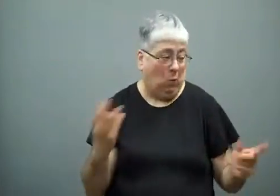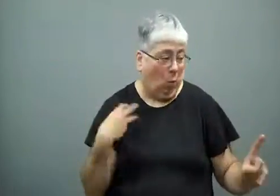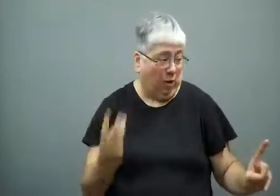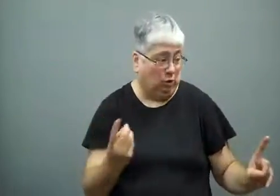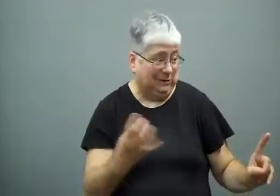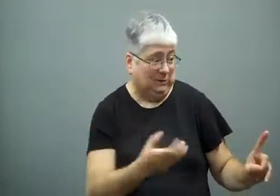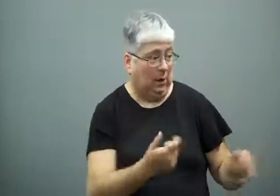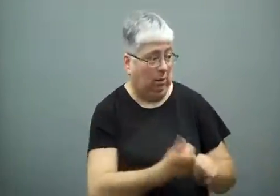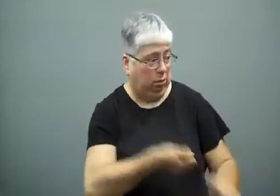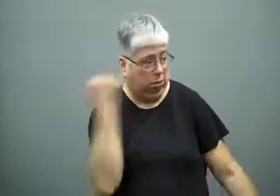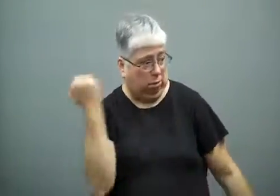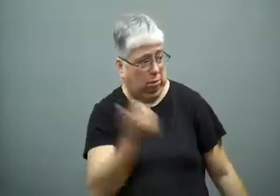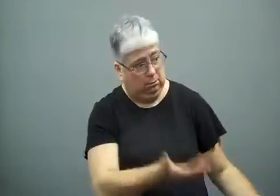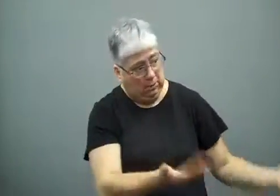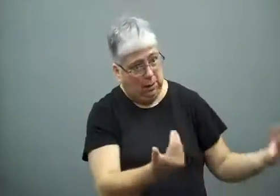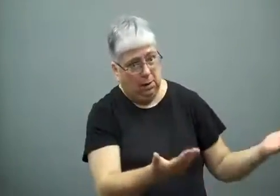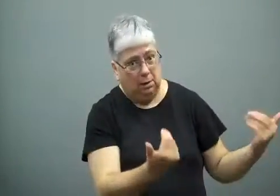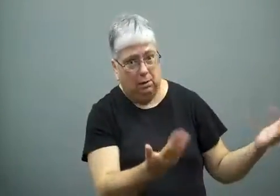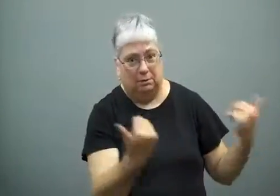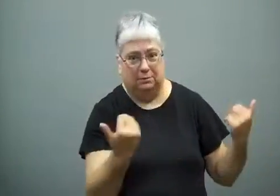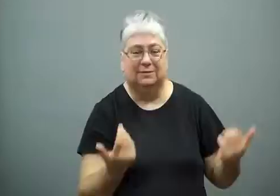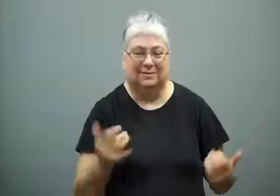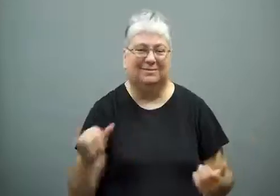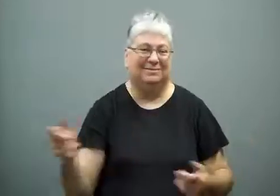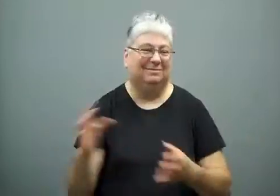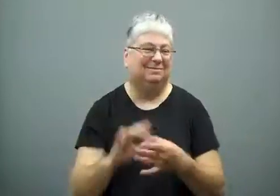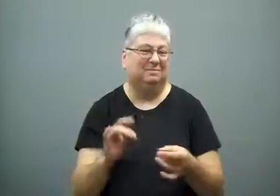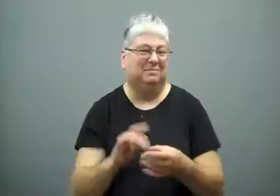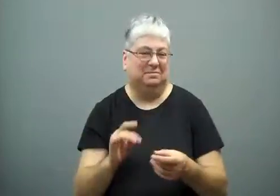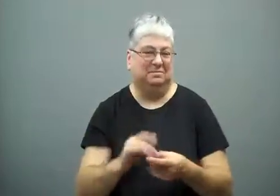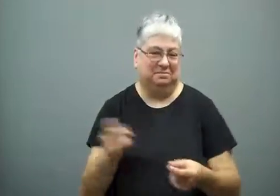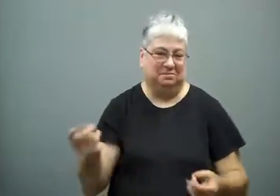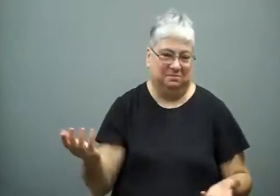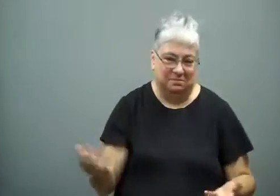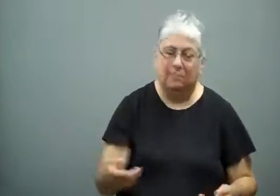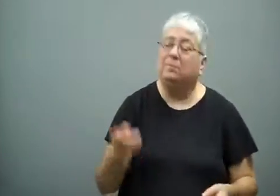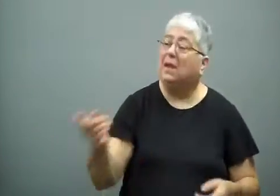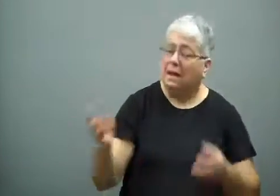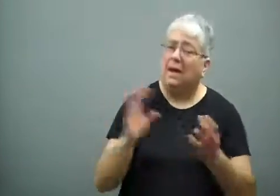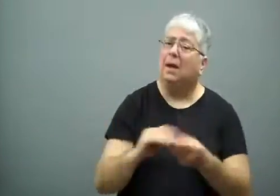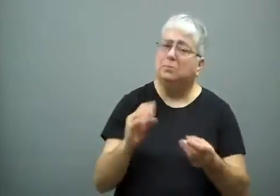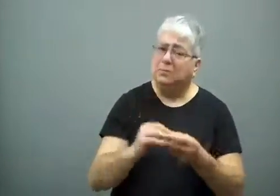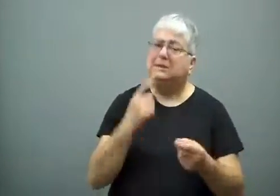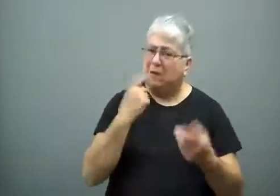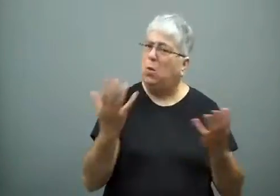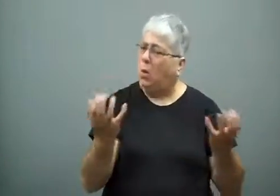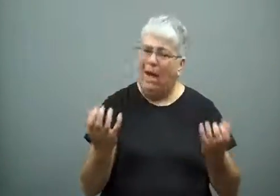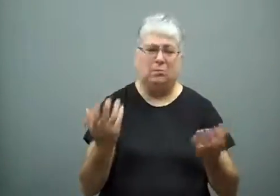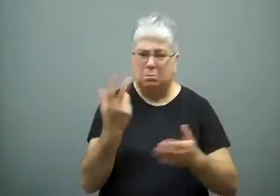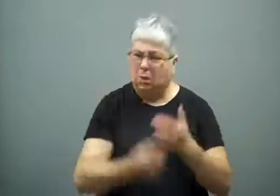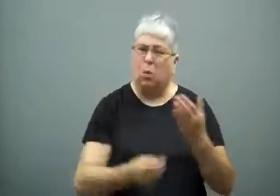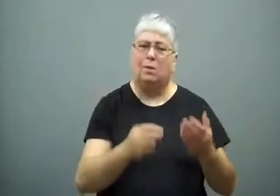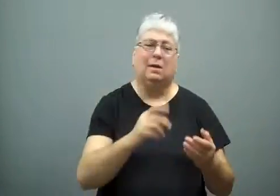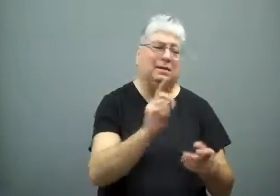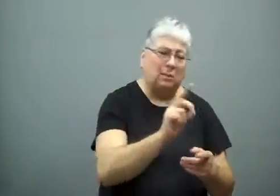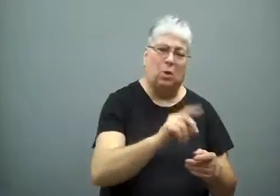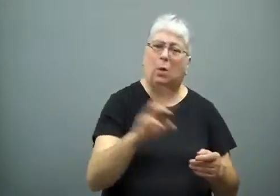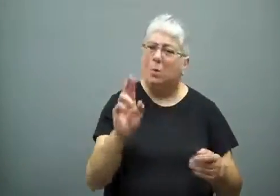and it was time for Washington to catch up.